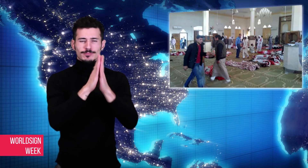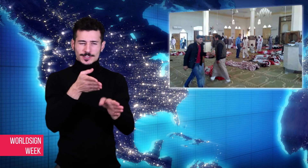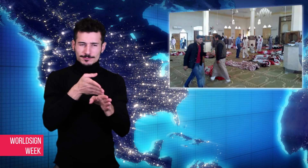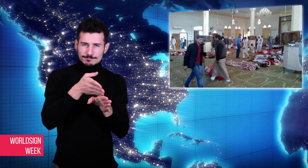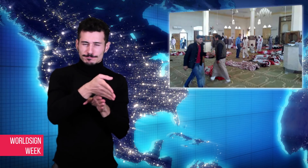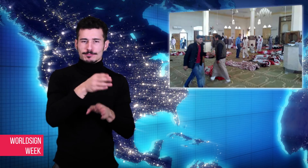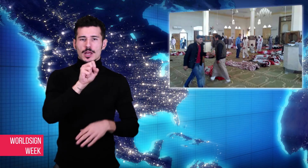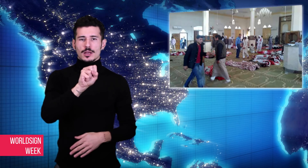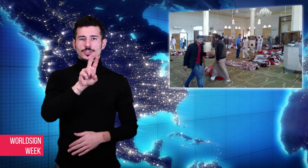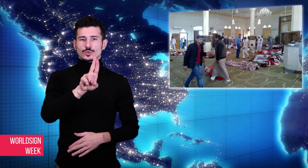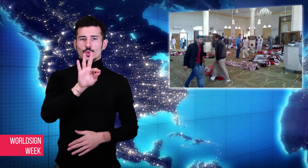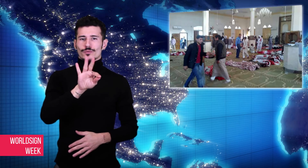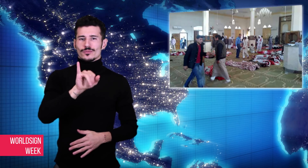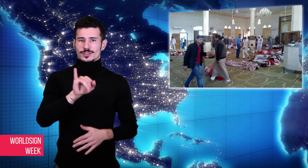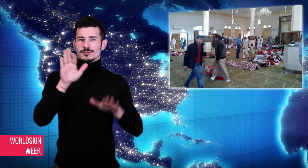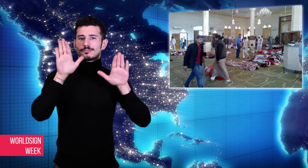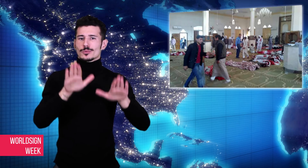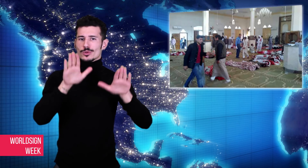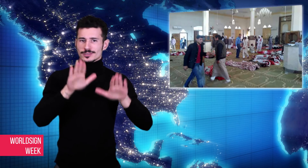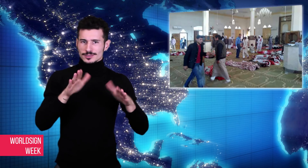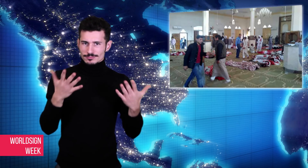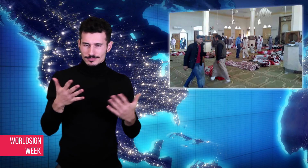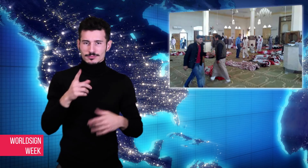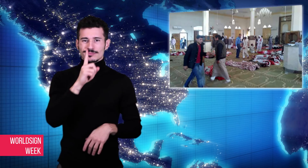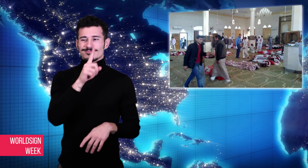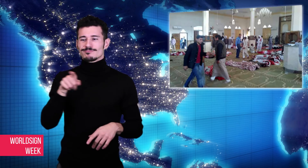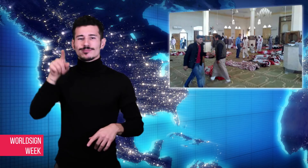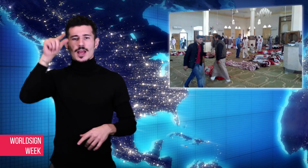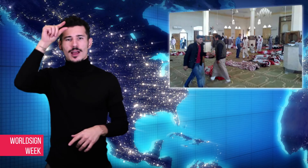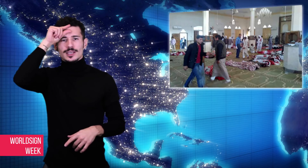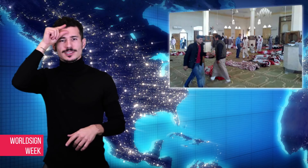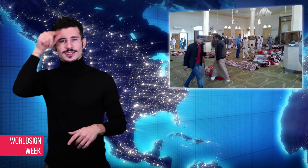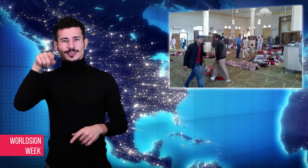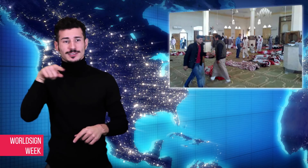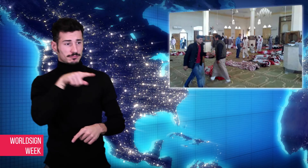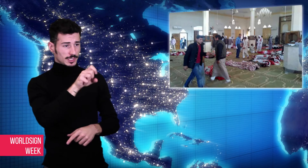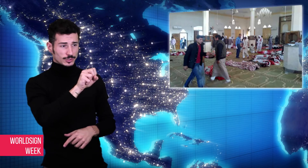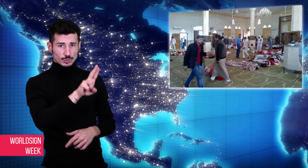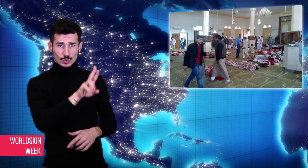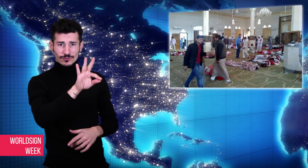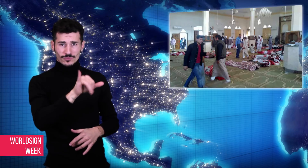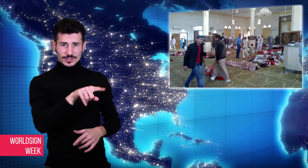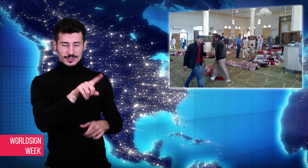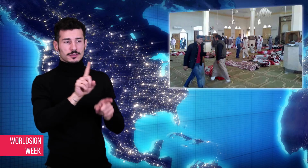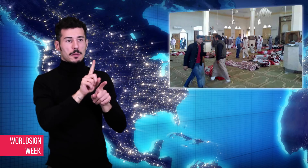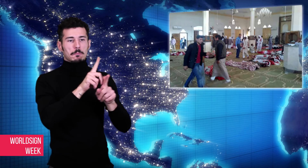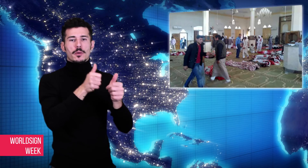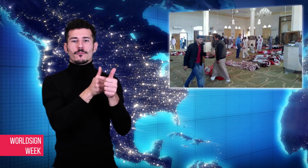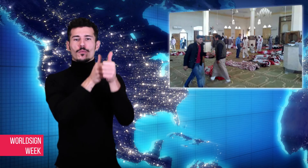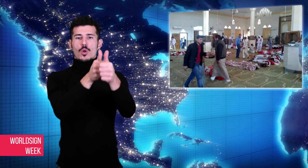Egyptians are Sufi Muslims, who ISIS considers not to be true followers of